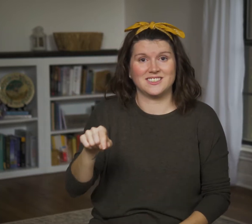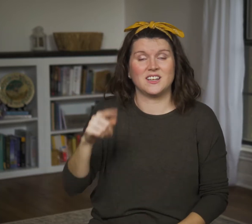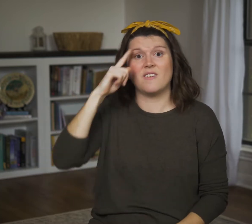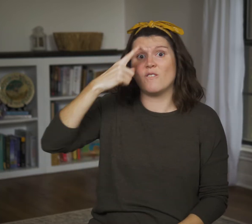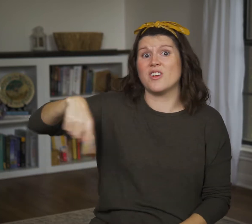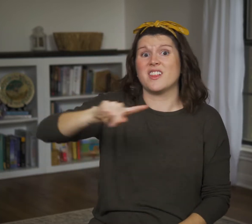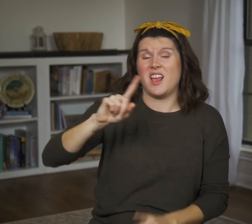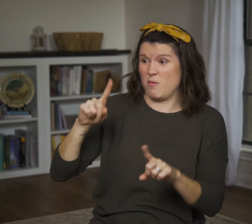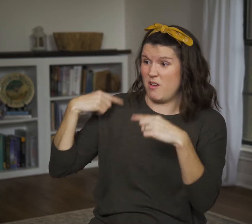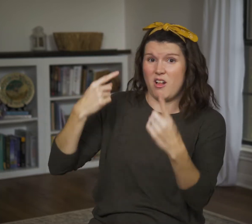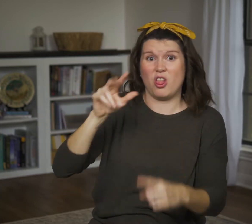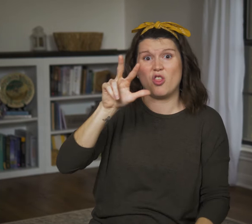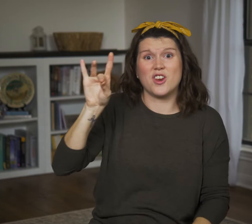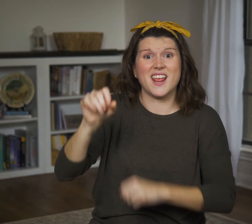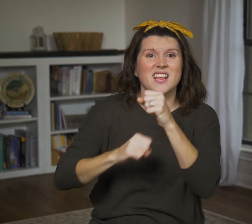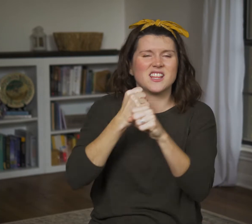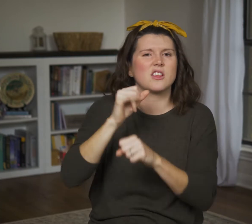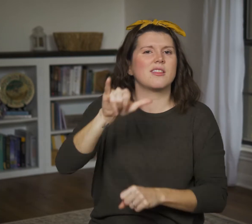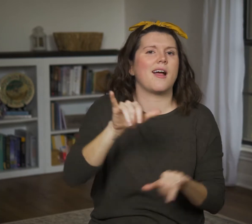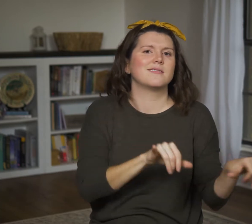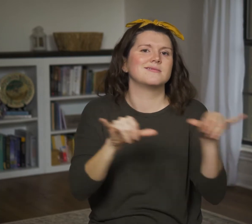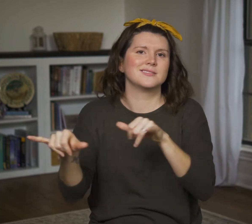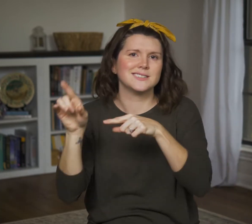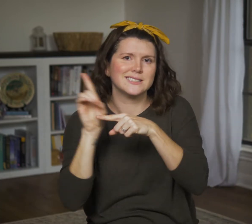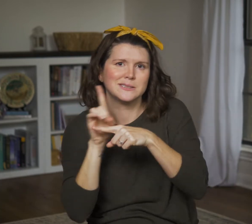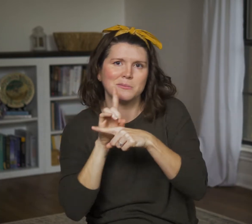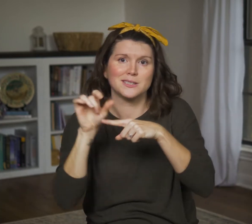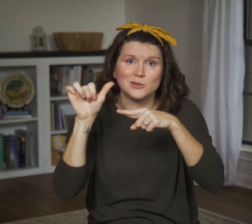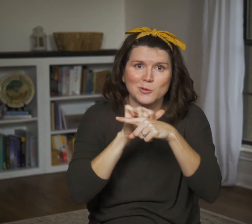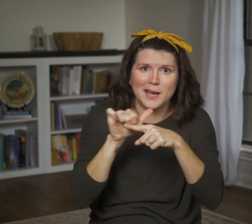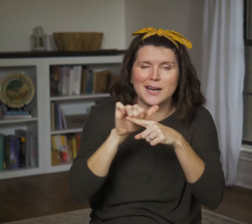For them, the 38 years were discipline and training,